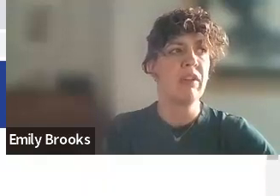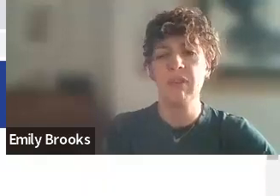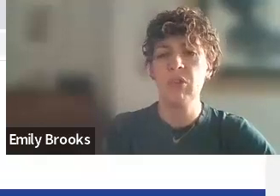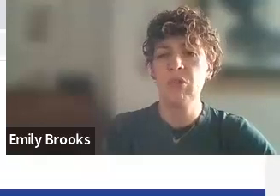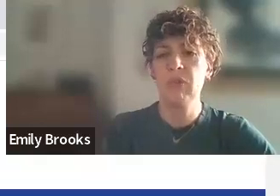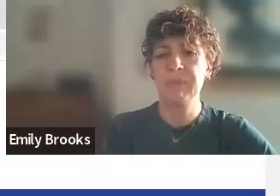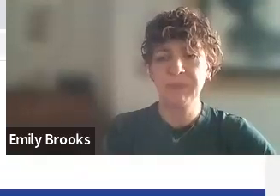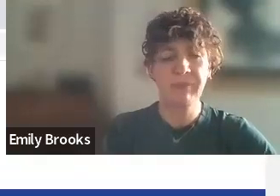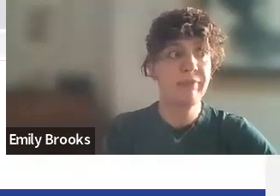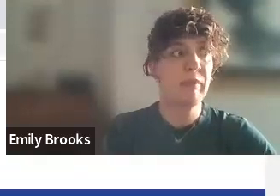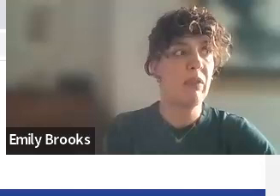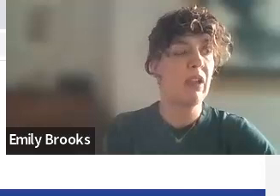If you